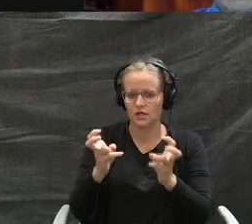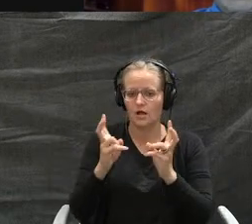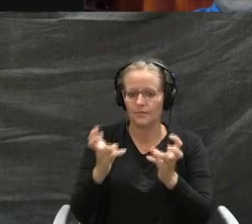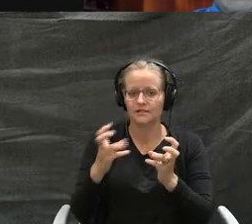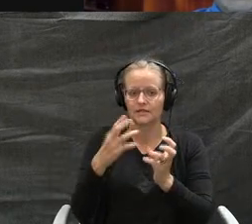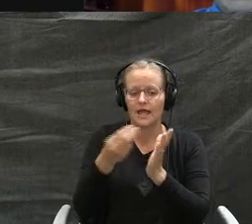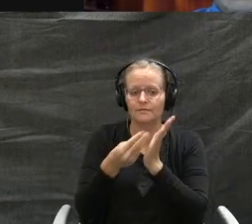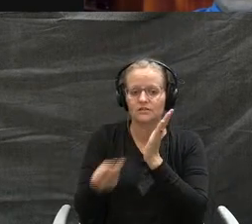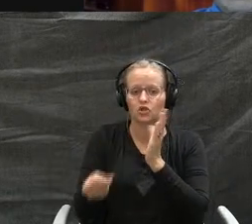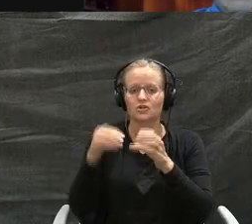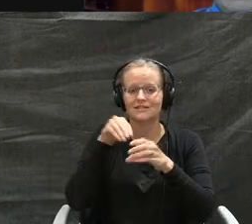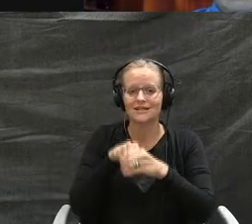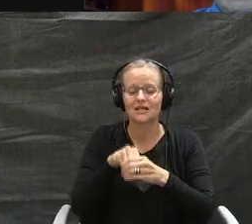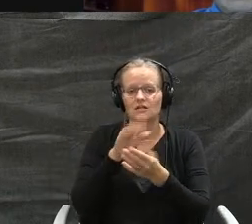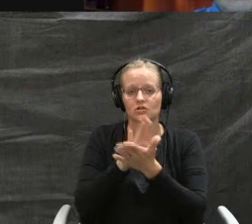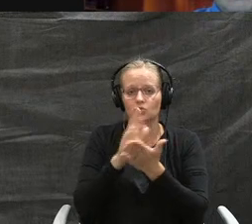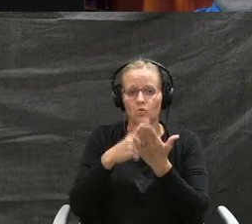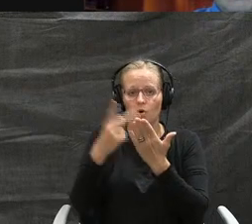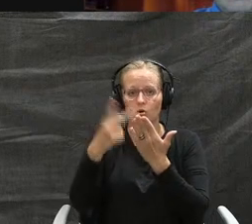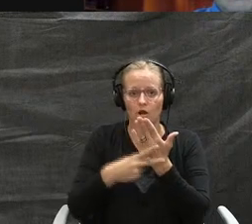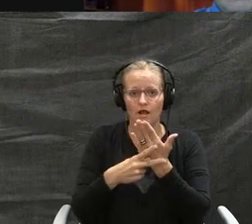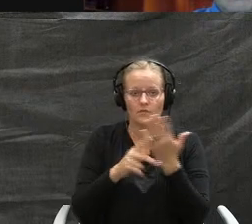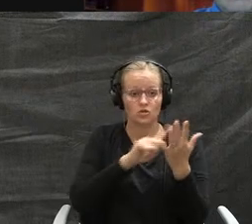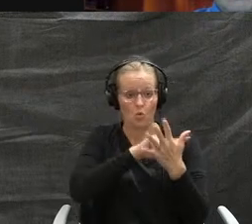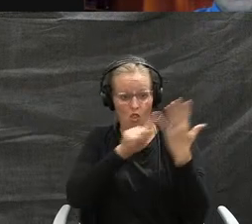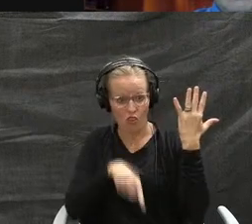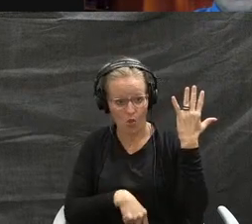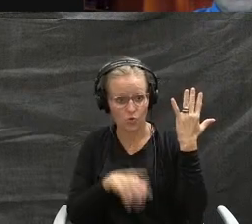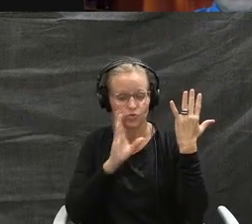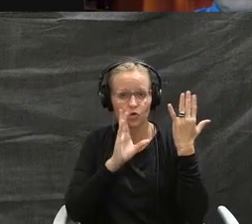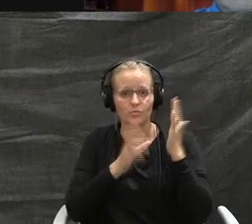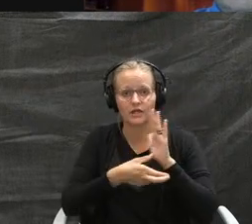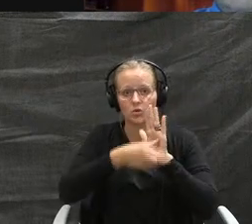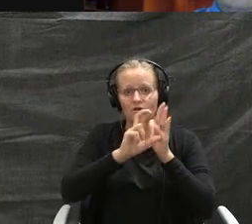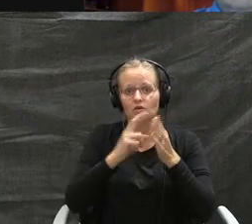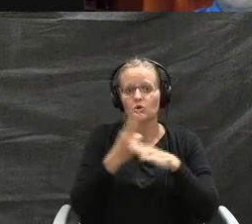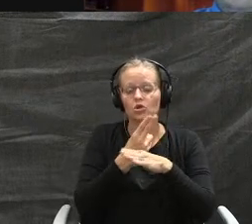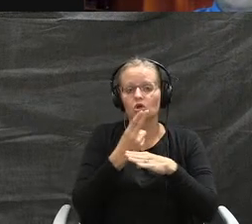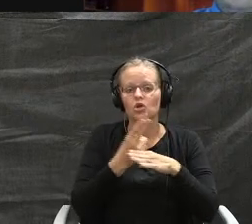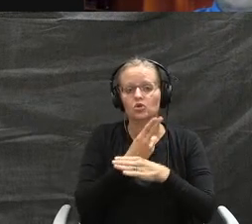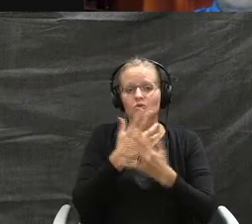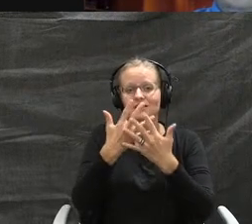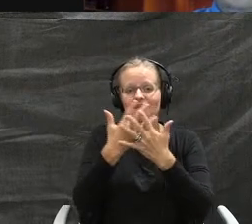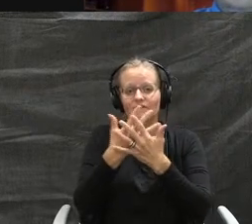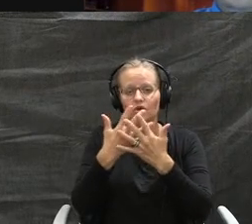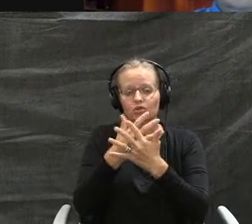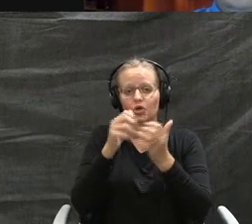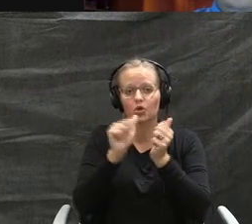program. Answer those will be reviewed using a lens of diversity equity inclusion. An